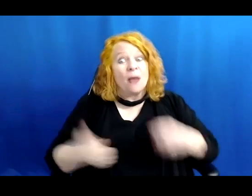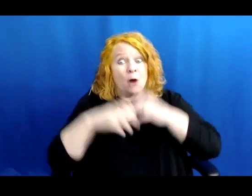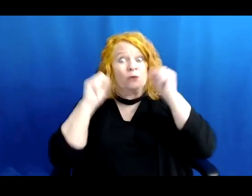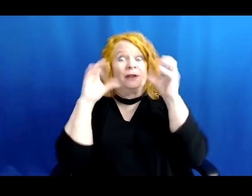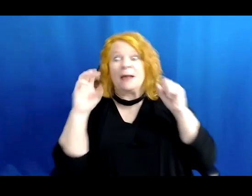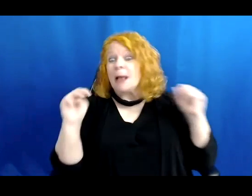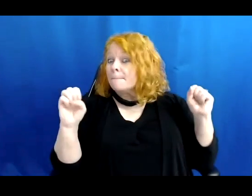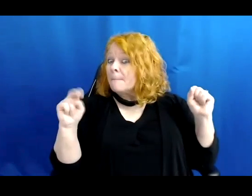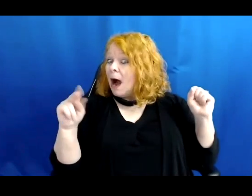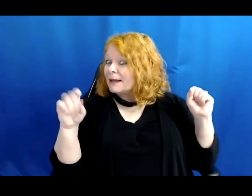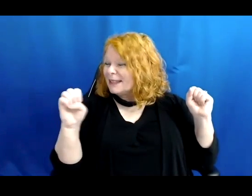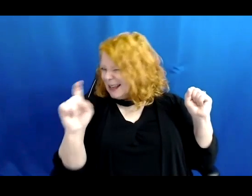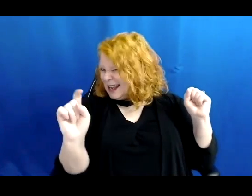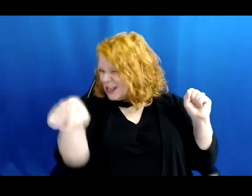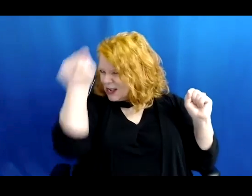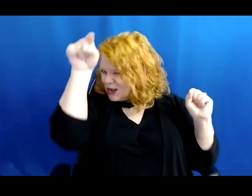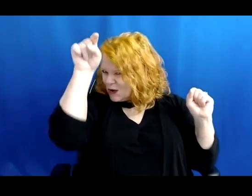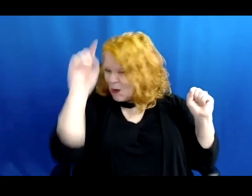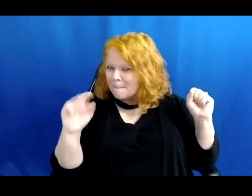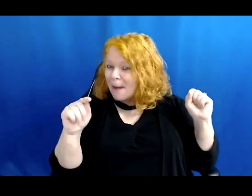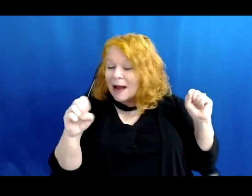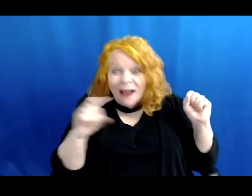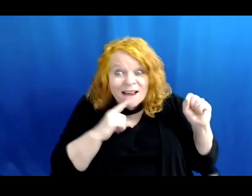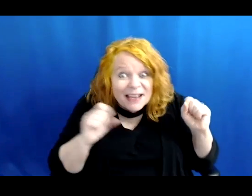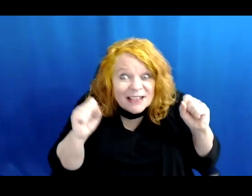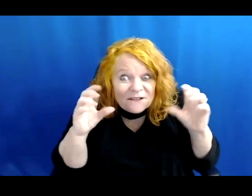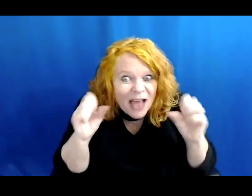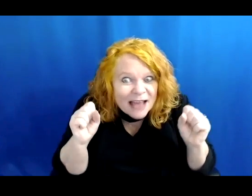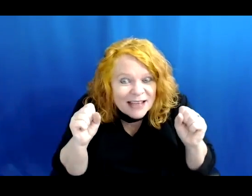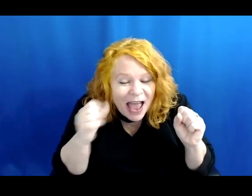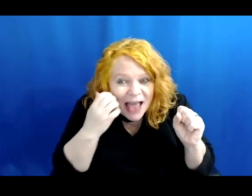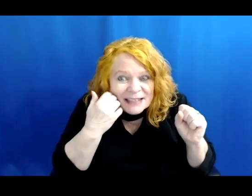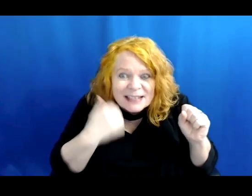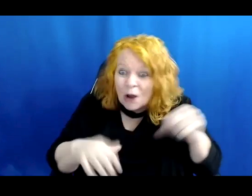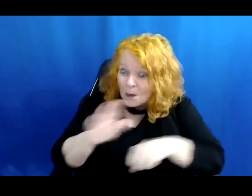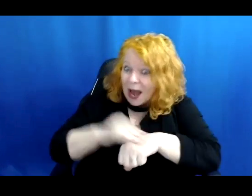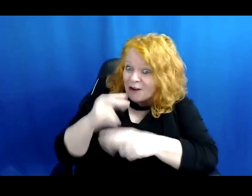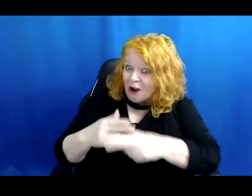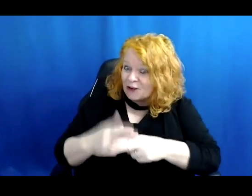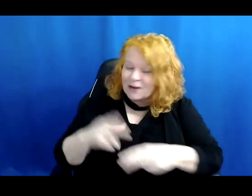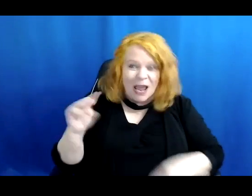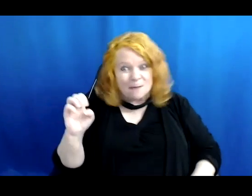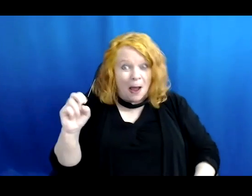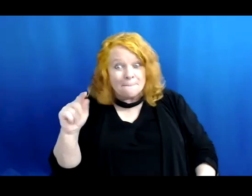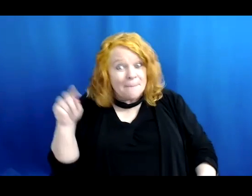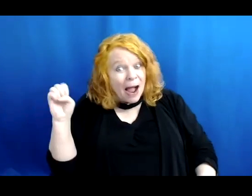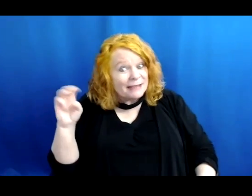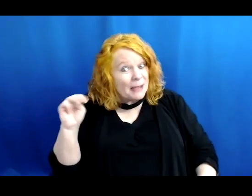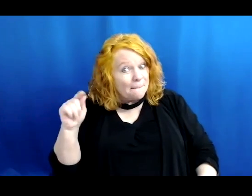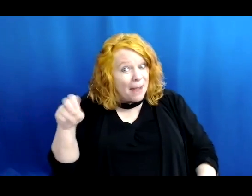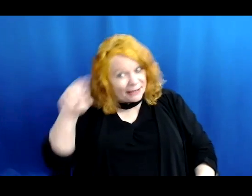Yes it's you Monte, isn't it fantastic when I call out your name. Monte, Monte, hello